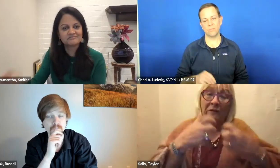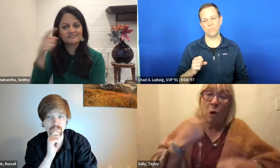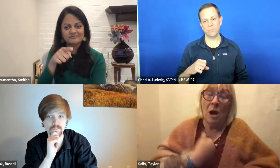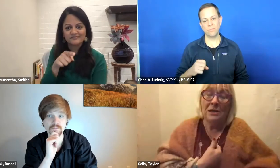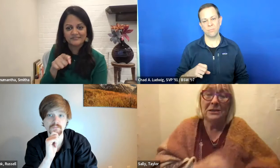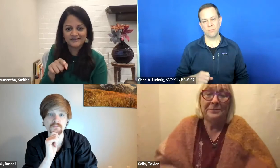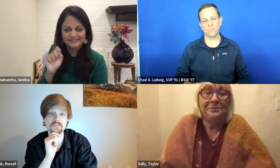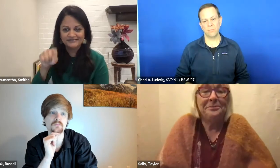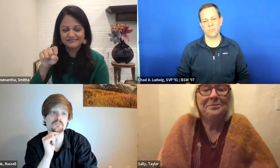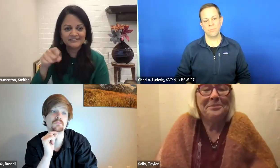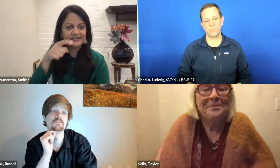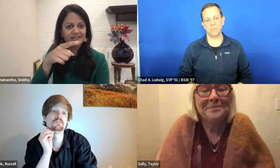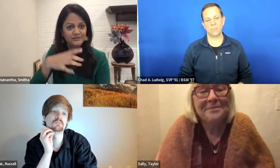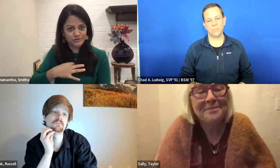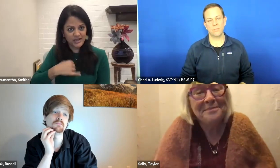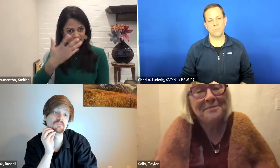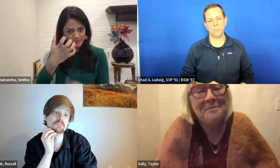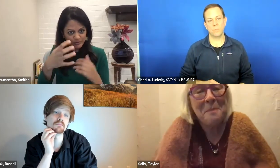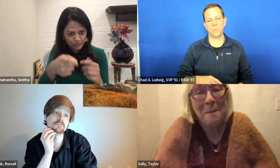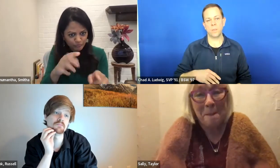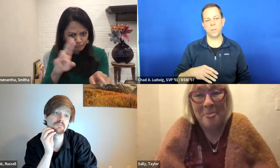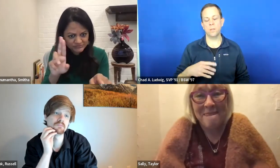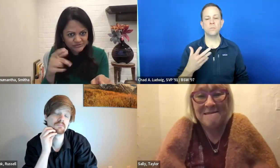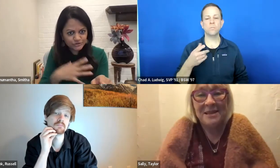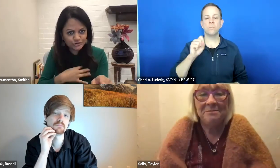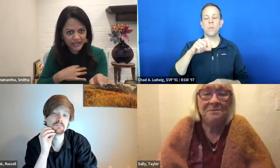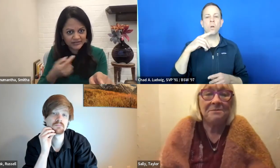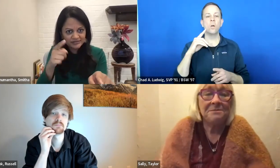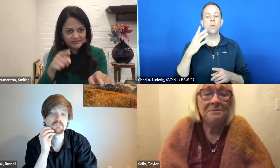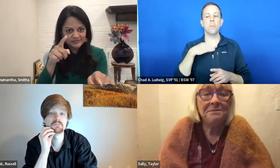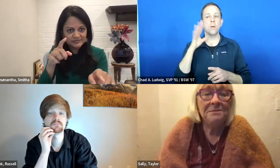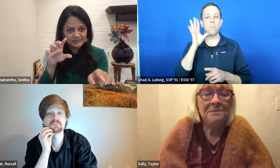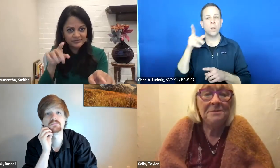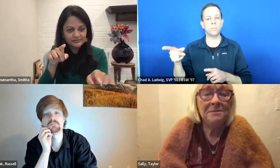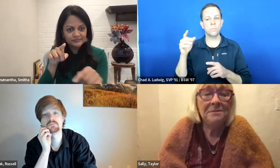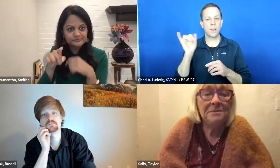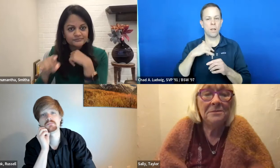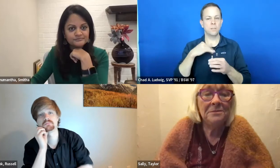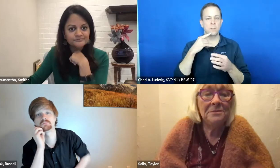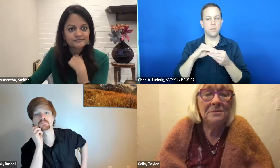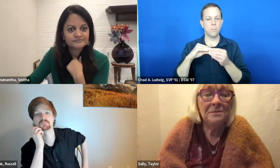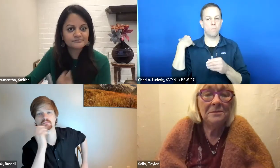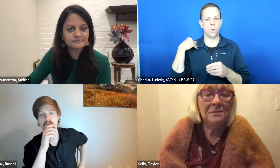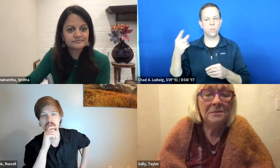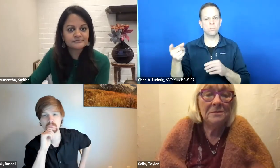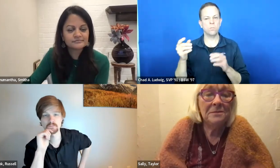to have it if you need it, so it really worked out well for us. Absolutely. Chad, Russell, did either one of you want to add on to that?